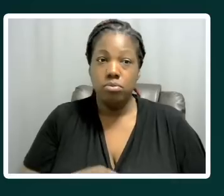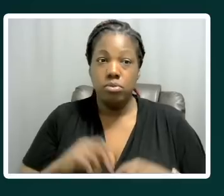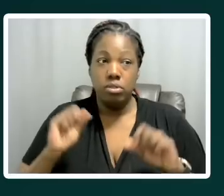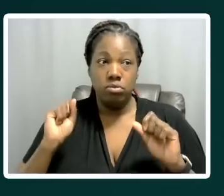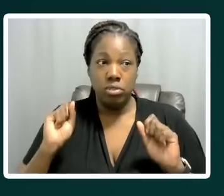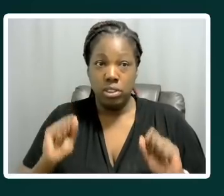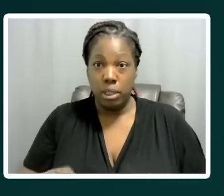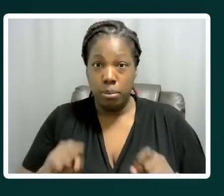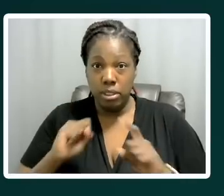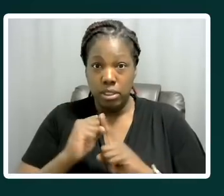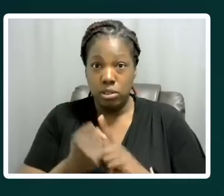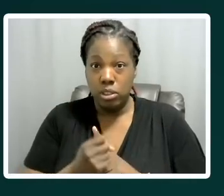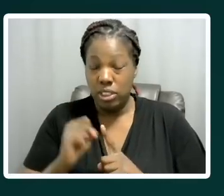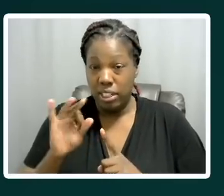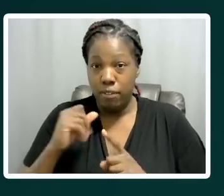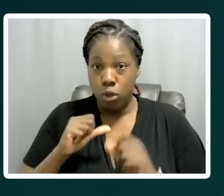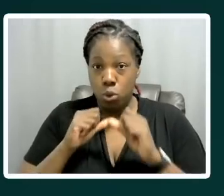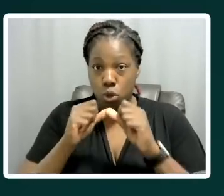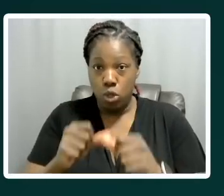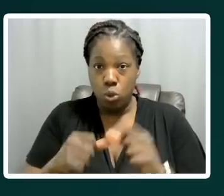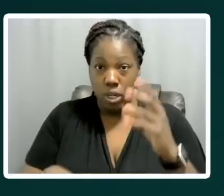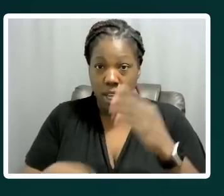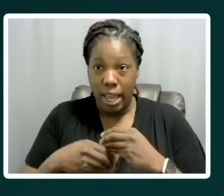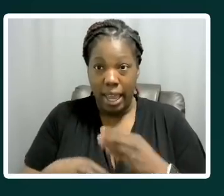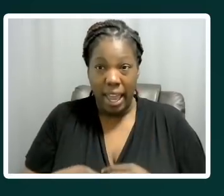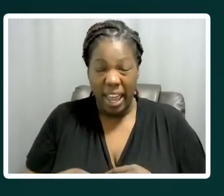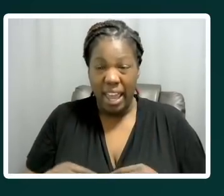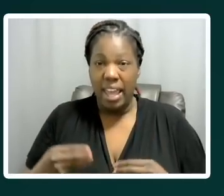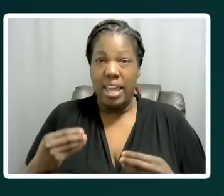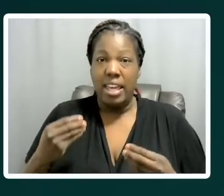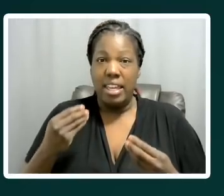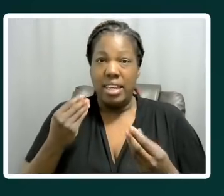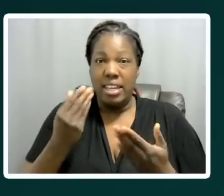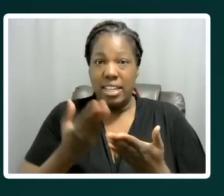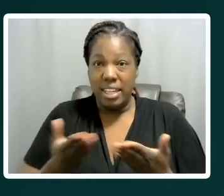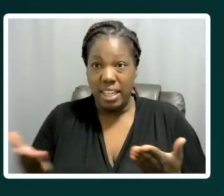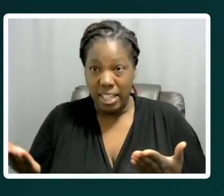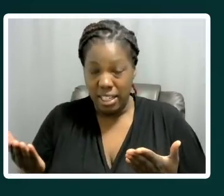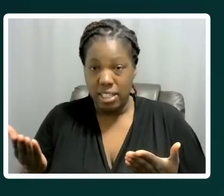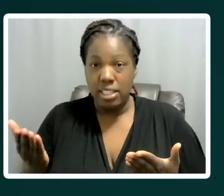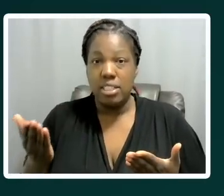that if you continue to add more and more confounding aspects of the phenomenon,